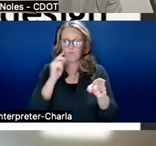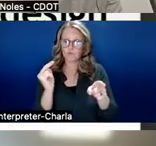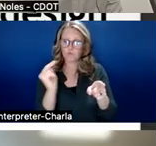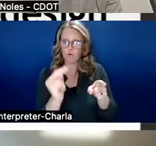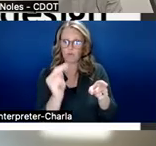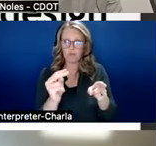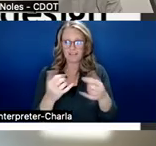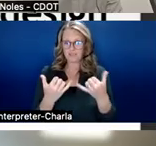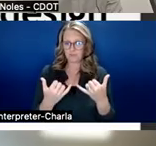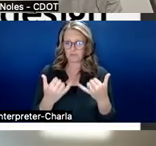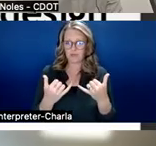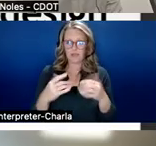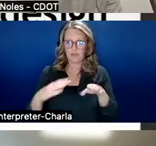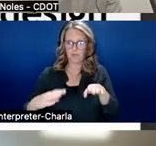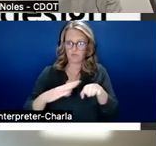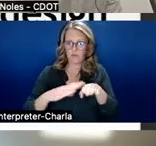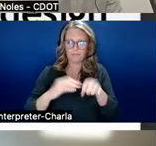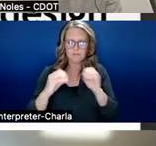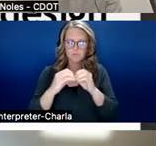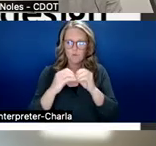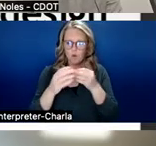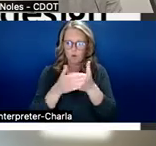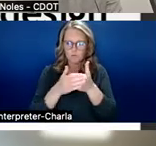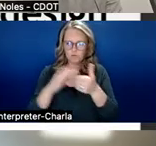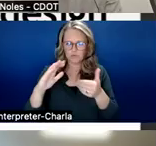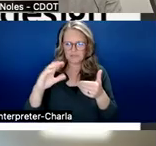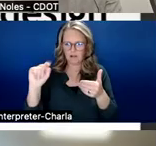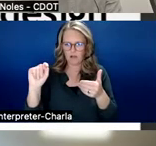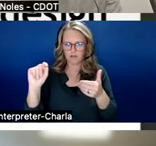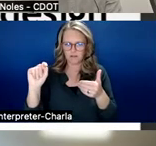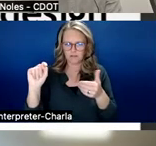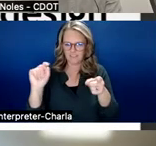to CDOT than it is in the picture you see on the screen. And so by moving it a little north